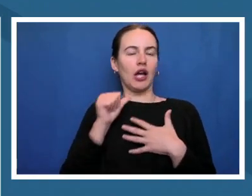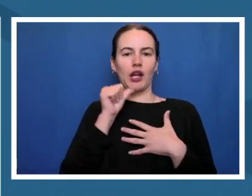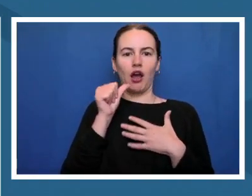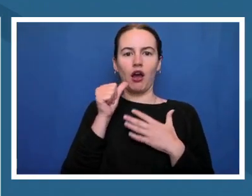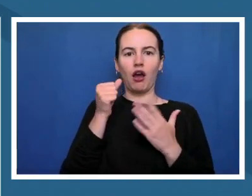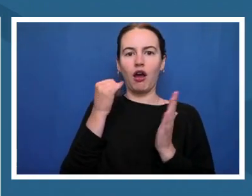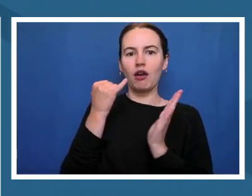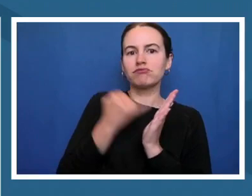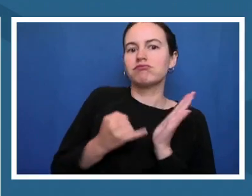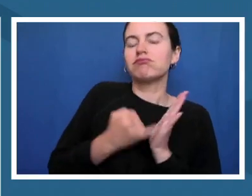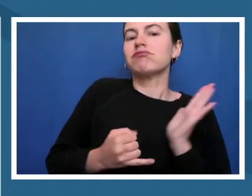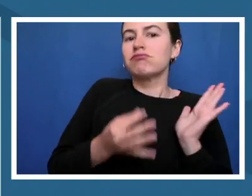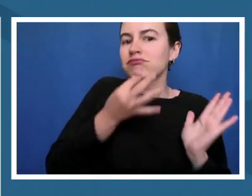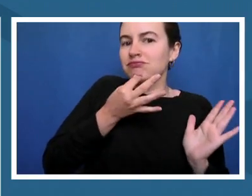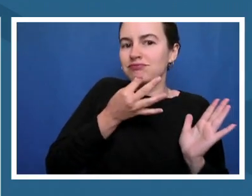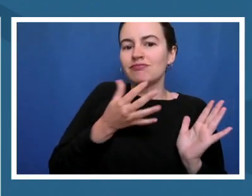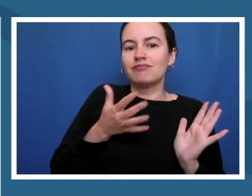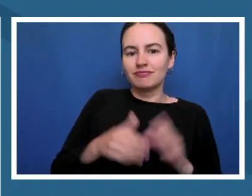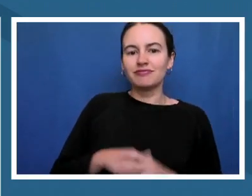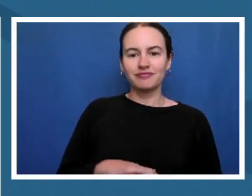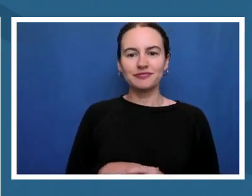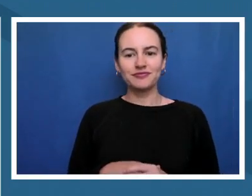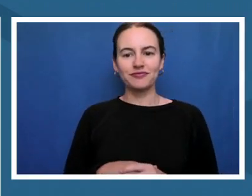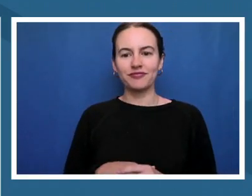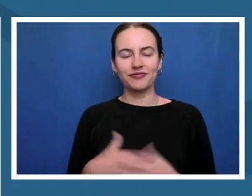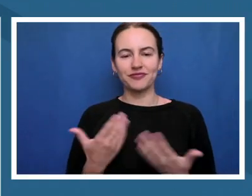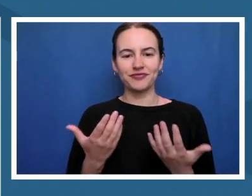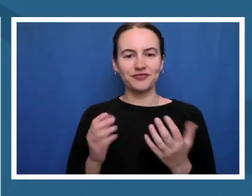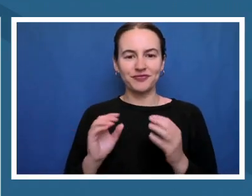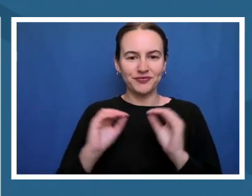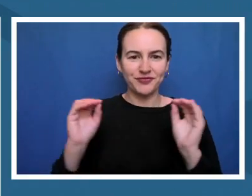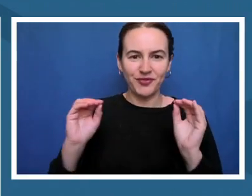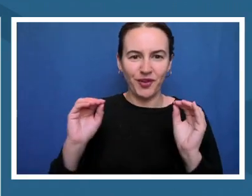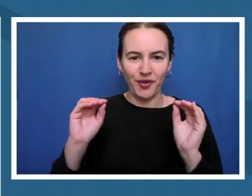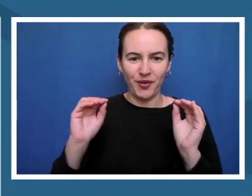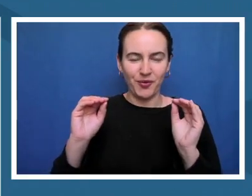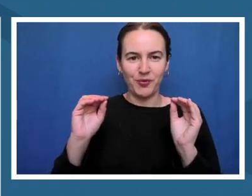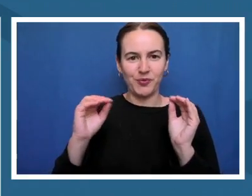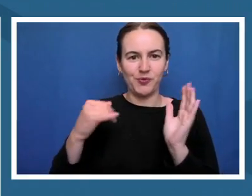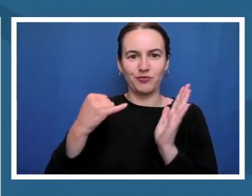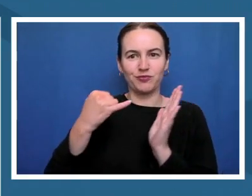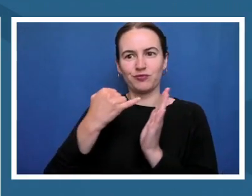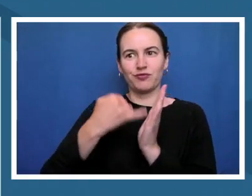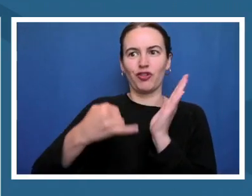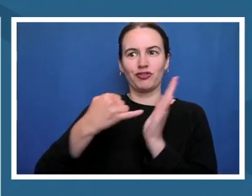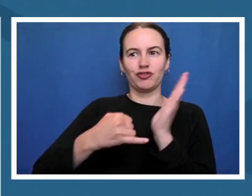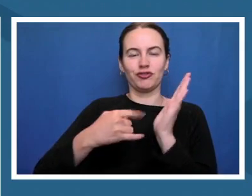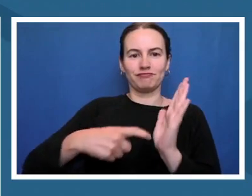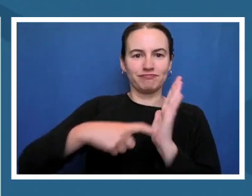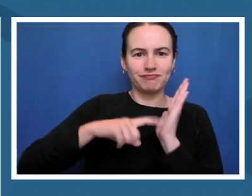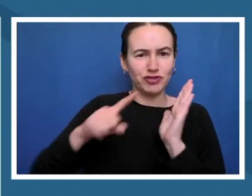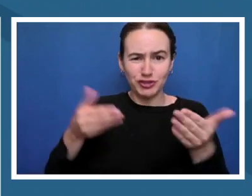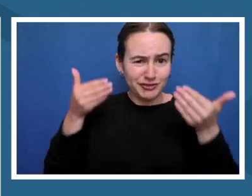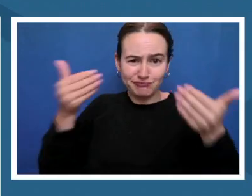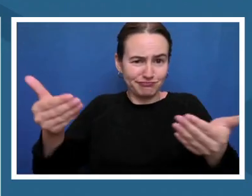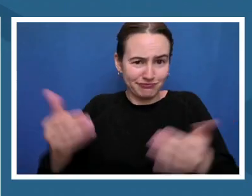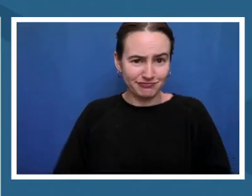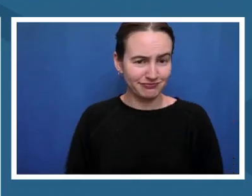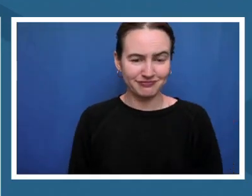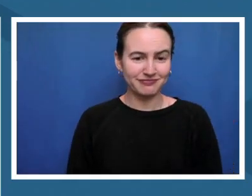and you know there is no level of drawing here it is just getting it on so